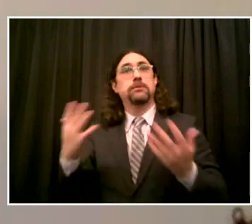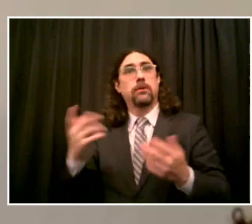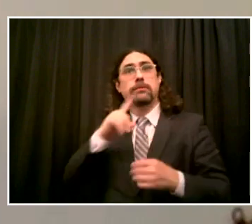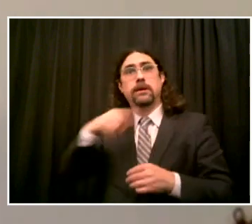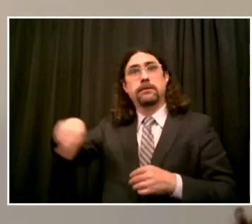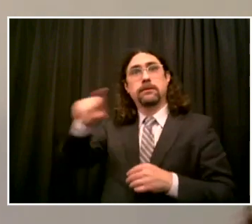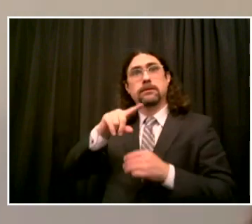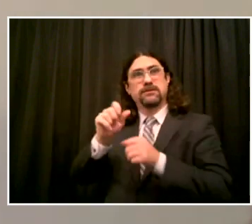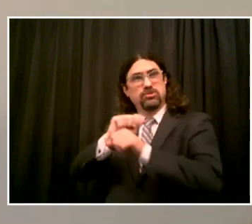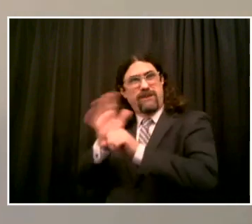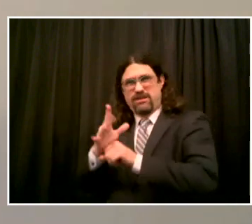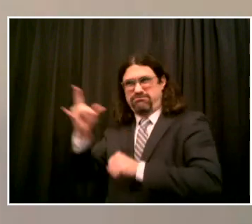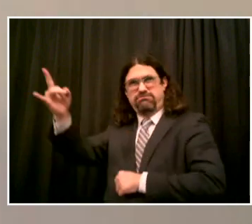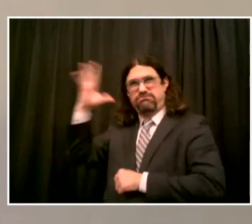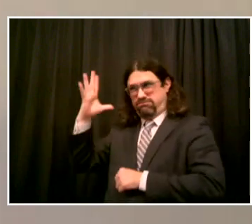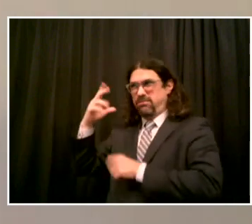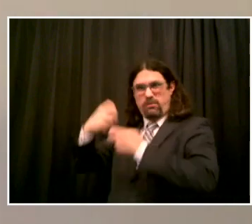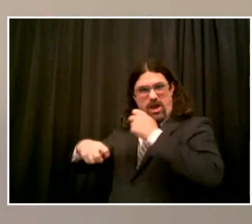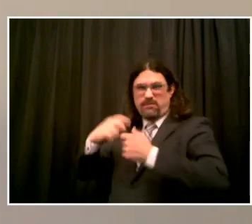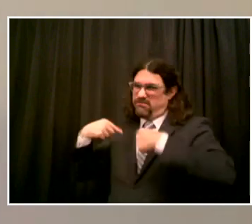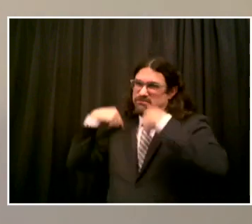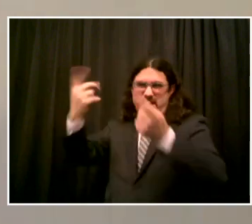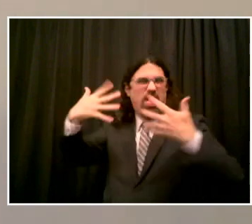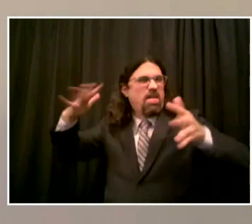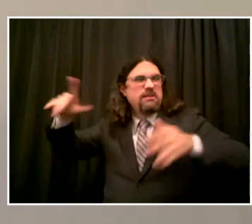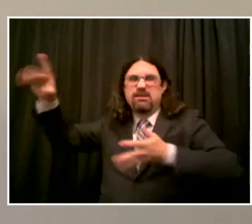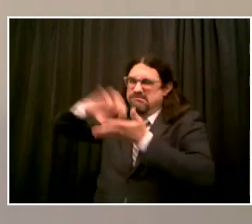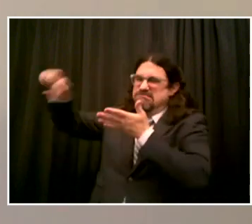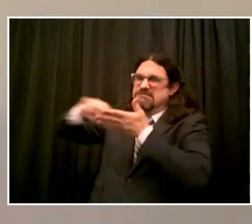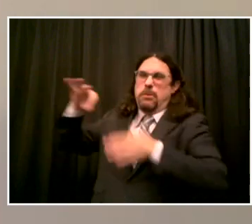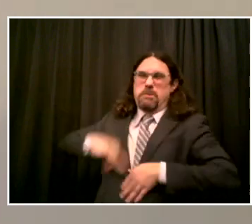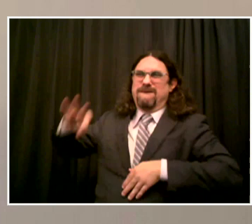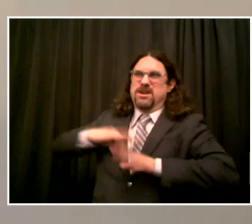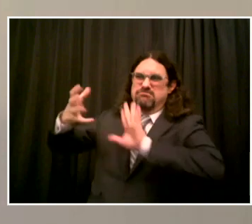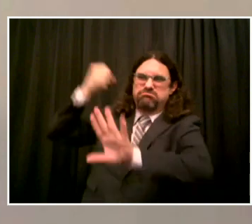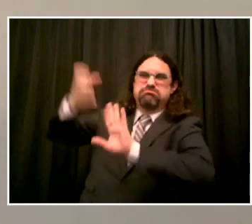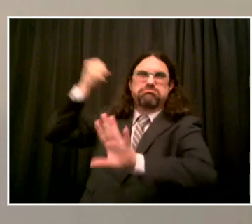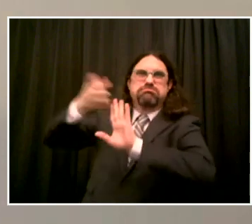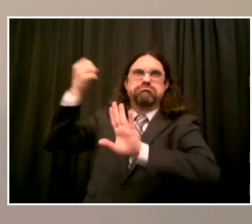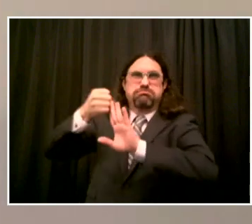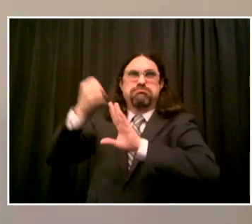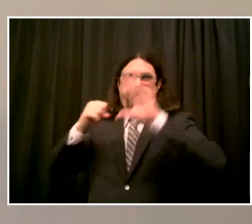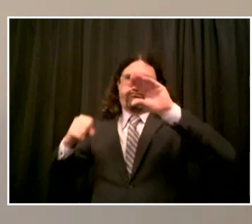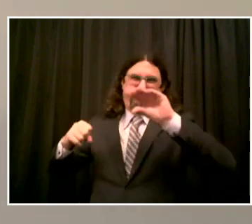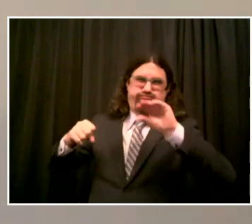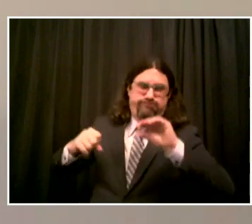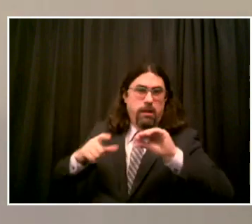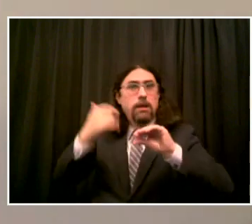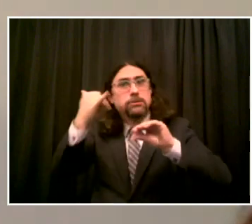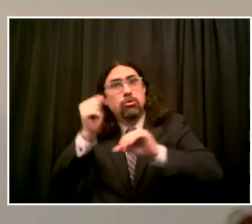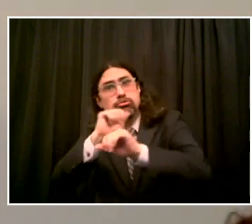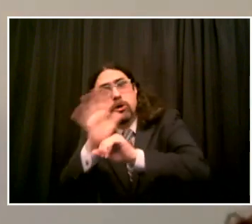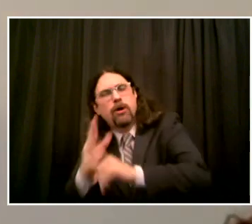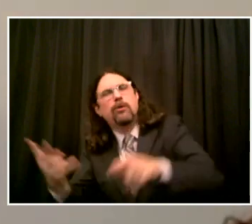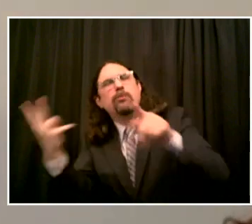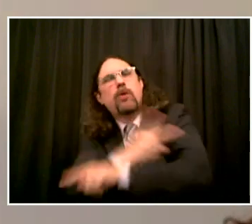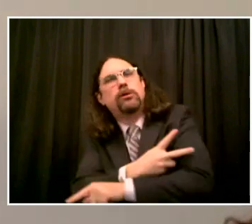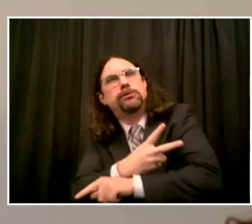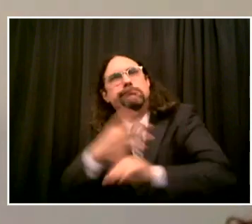THEY'RE BLEEDING THEM DRY NOW, AND THIS LAW WILL LEVEL THE PLAYING FIELD. IT WILL CAP THE FEES AT 5% FOR